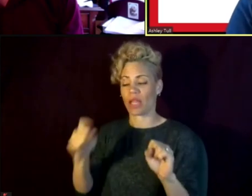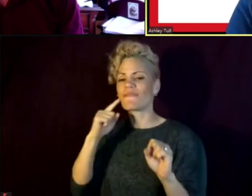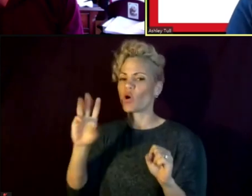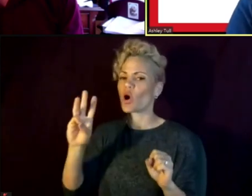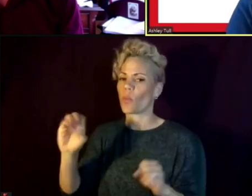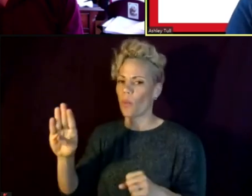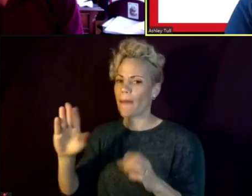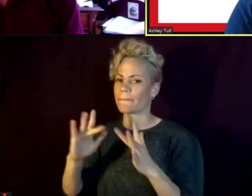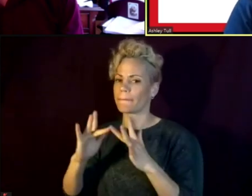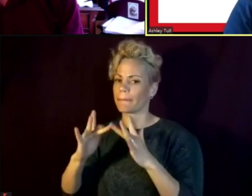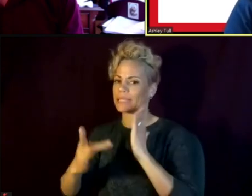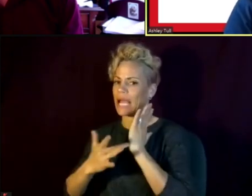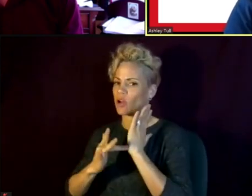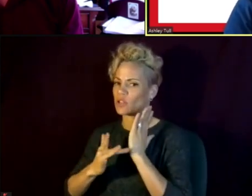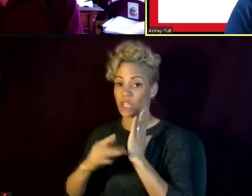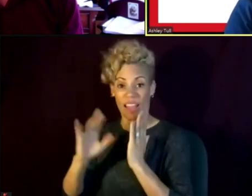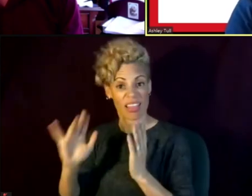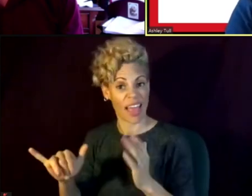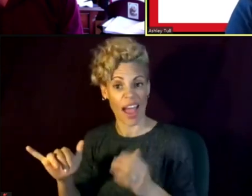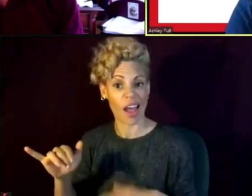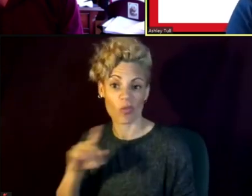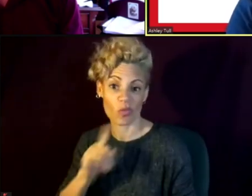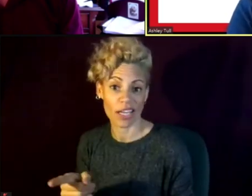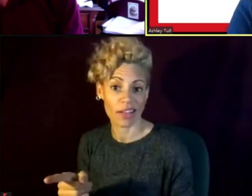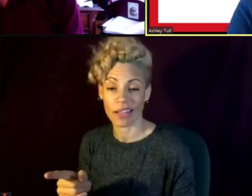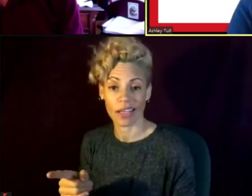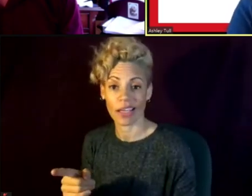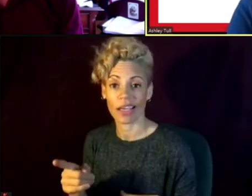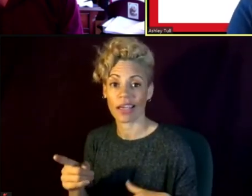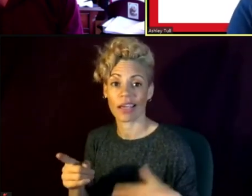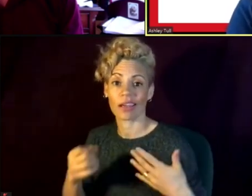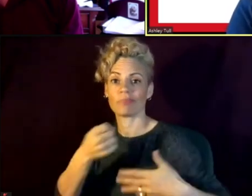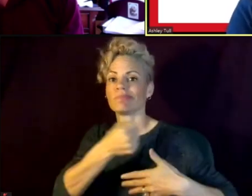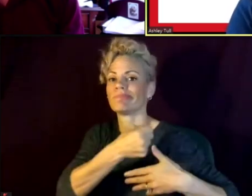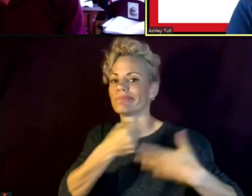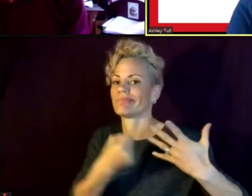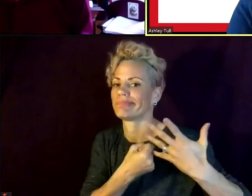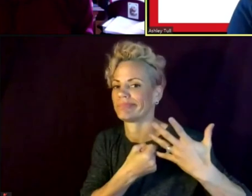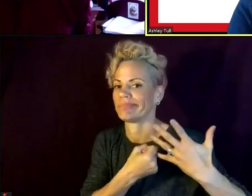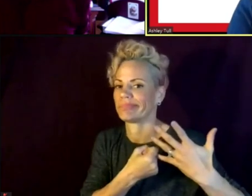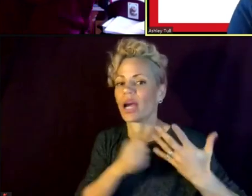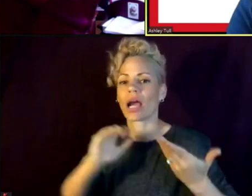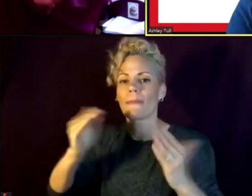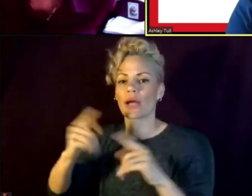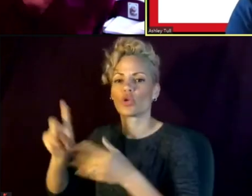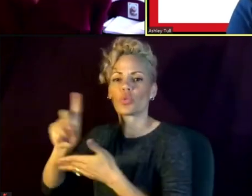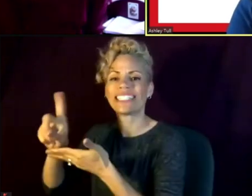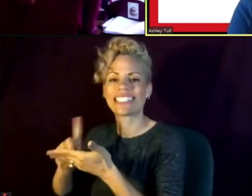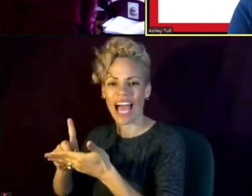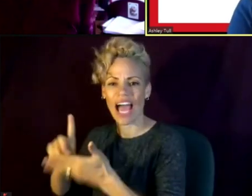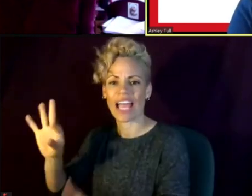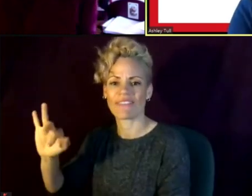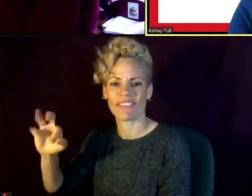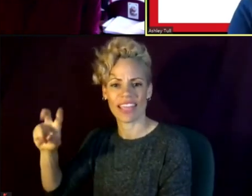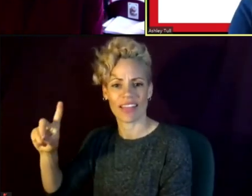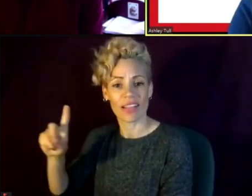is overlooked compared to design fields? Is design more important than accessibility?